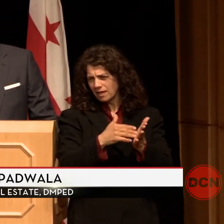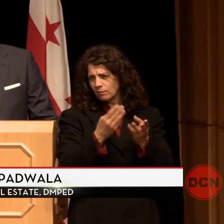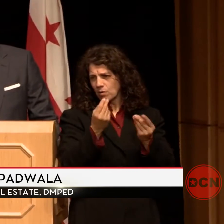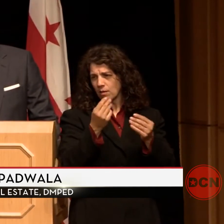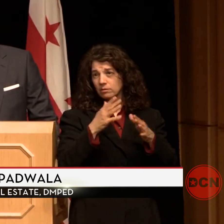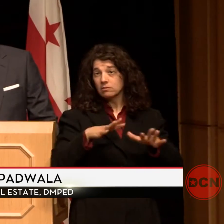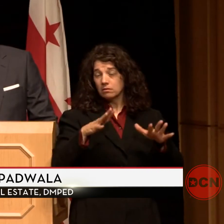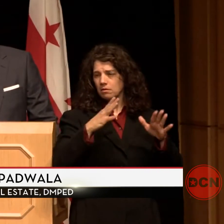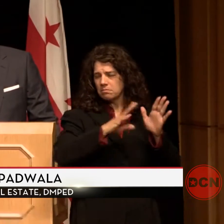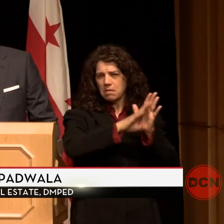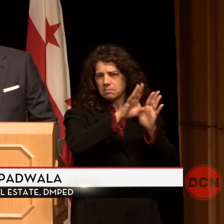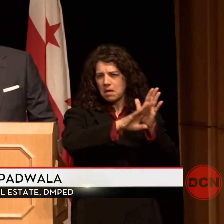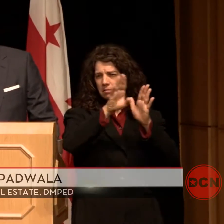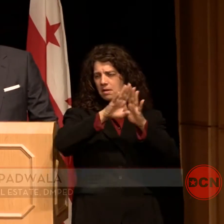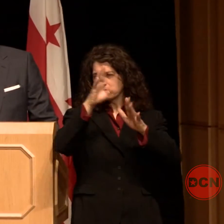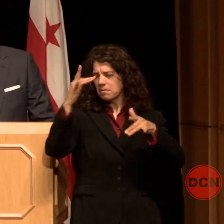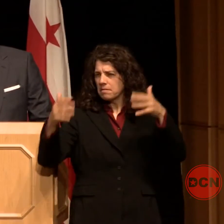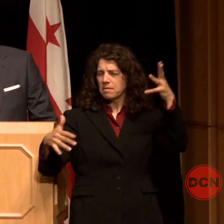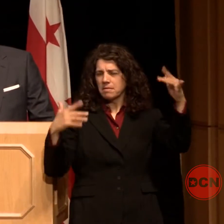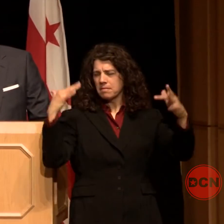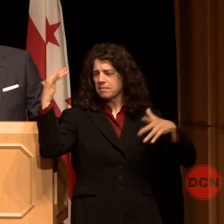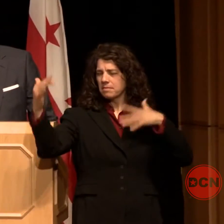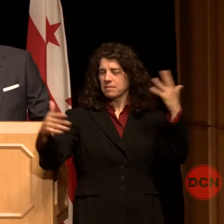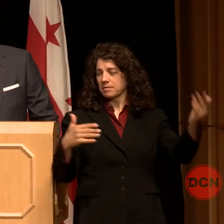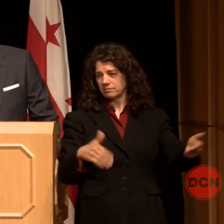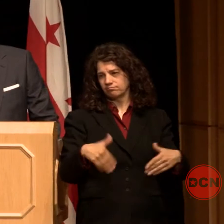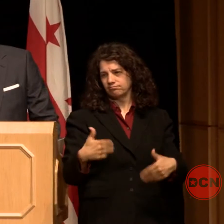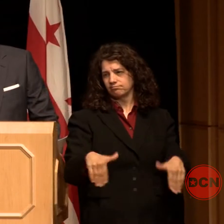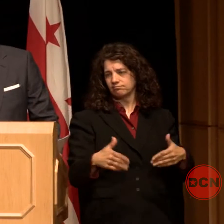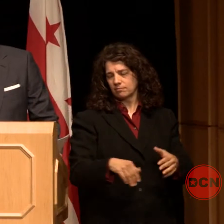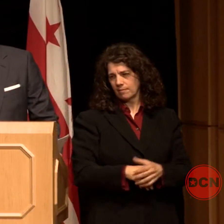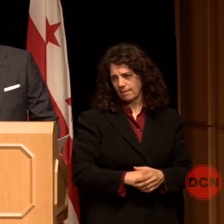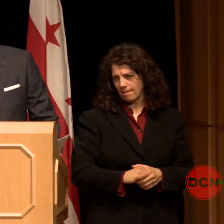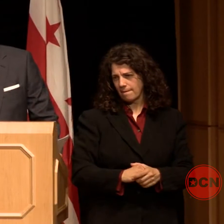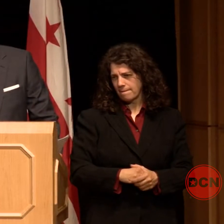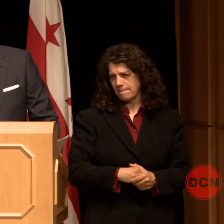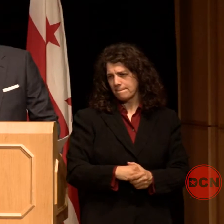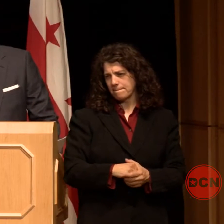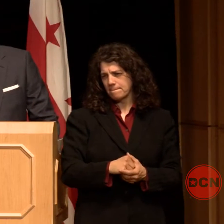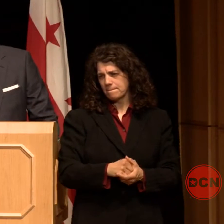BELOW 50 AND 30% AMI. AT DMPED, WE ARE PRIORITIZING